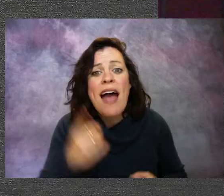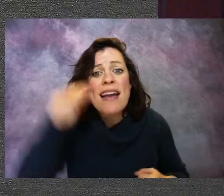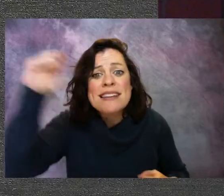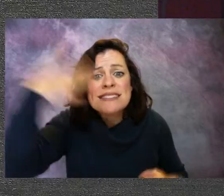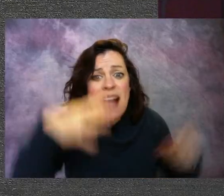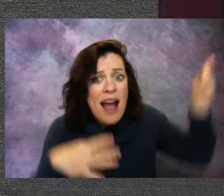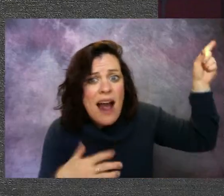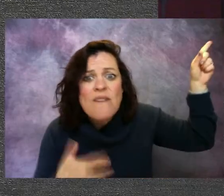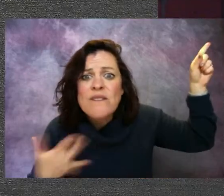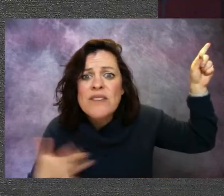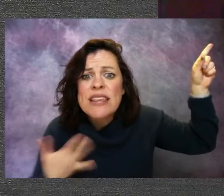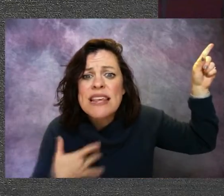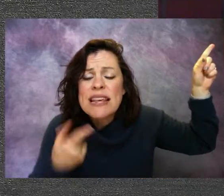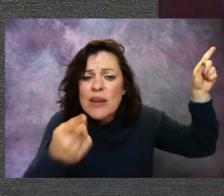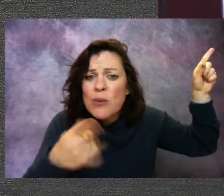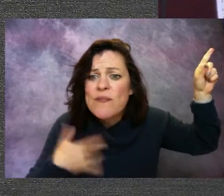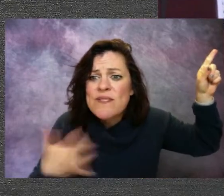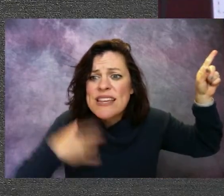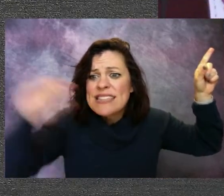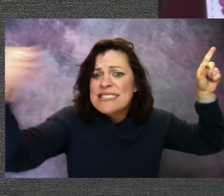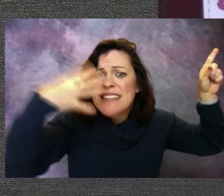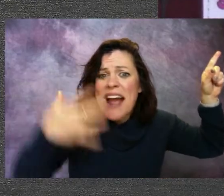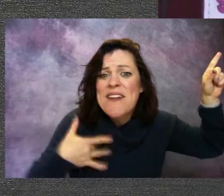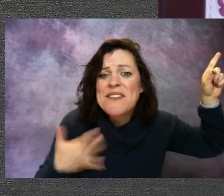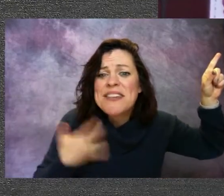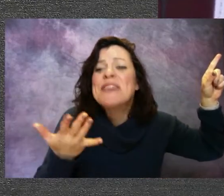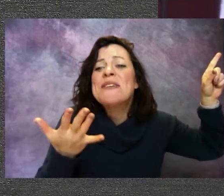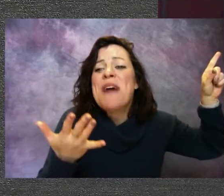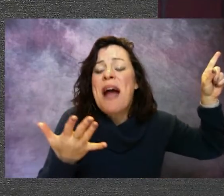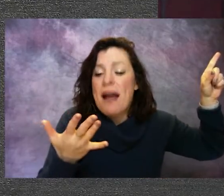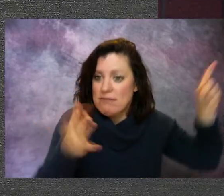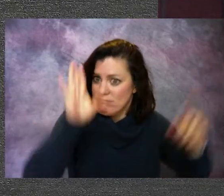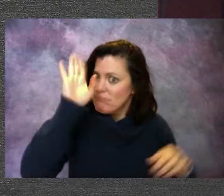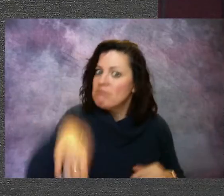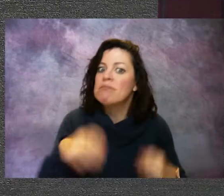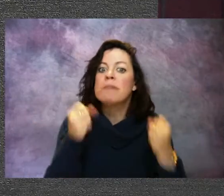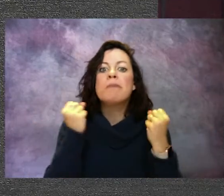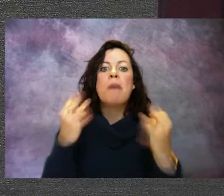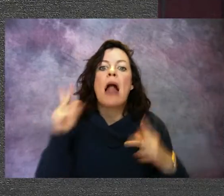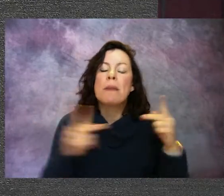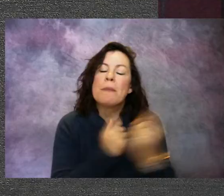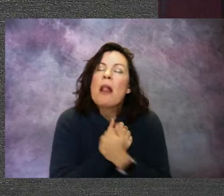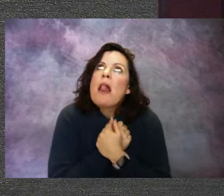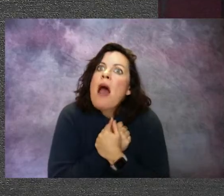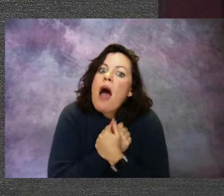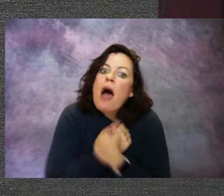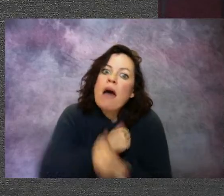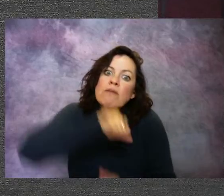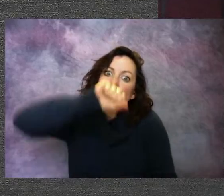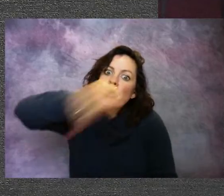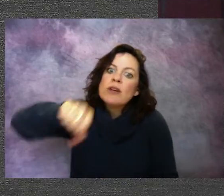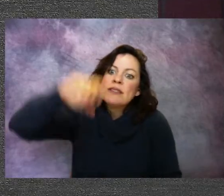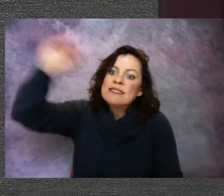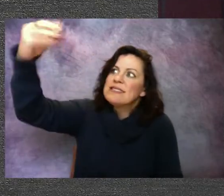Yeah, sometimes sunny weather, lots of people love sunny weather, but there are other people that do not like sunny weather.